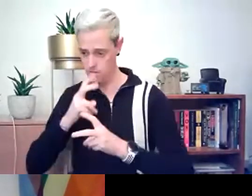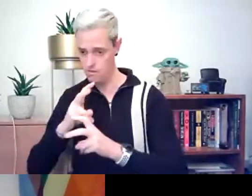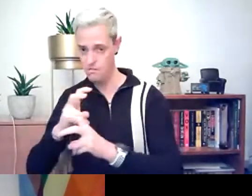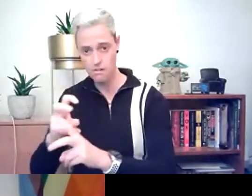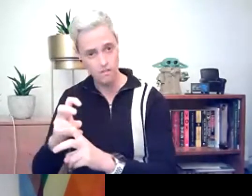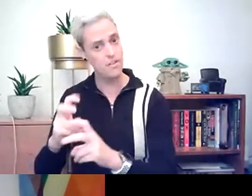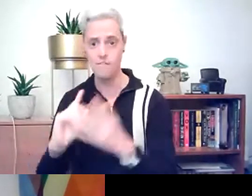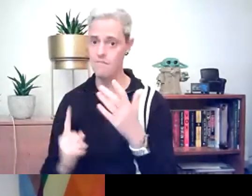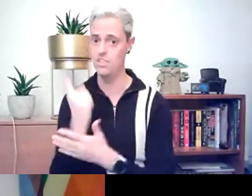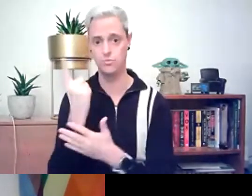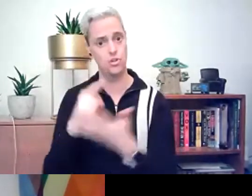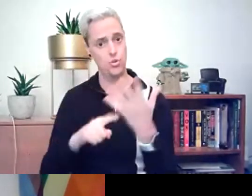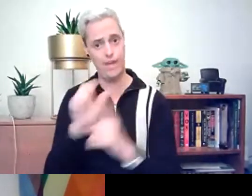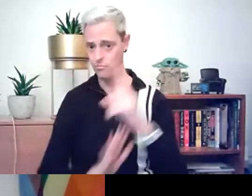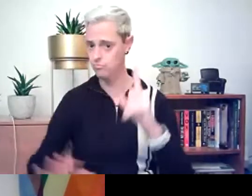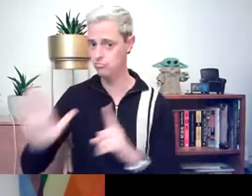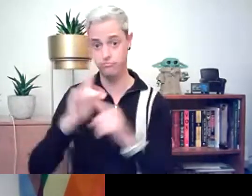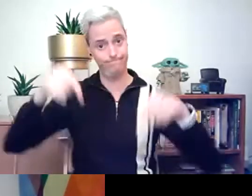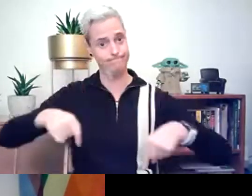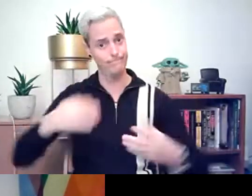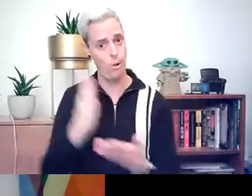I got involved in producing a calendar, called the Trans Pacific men and it was a calendar